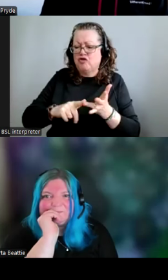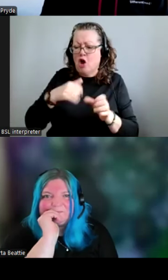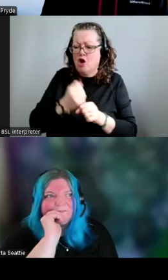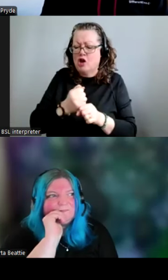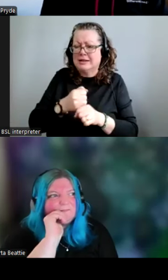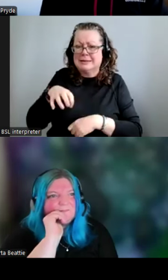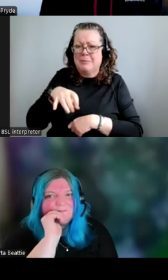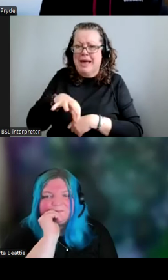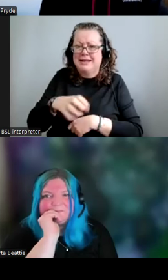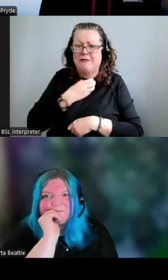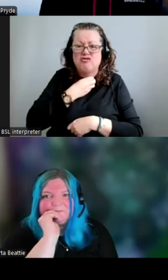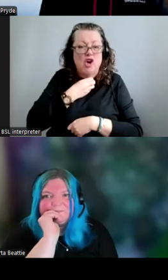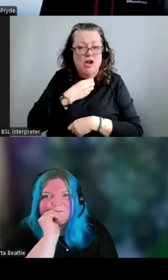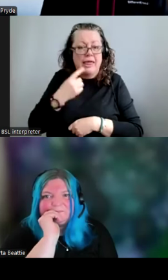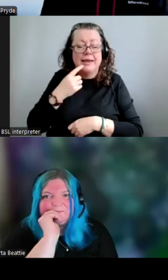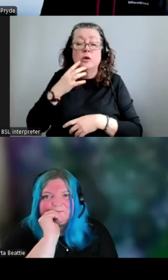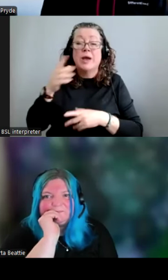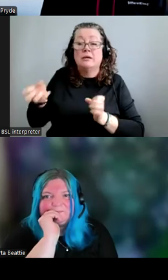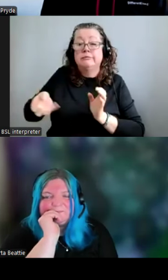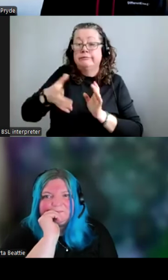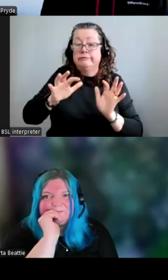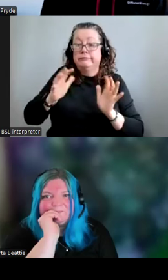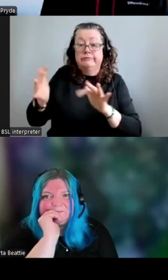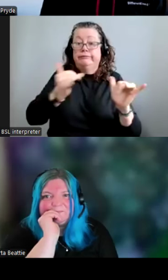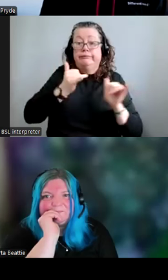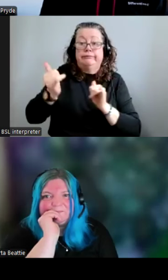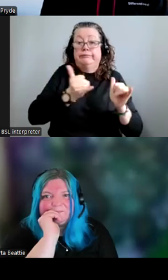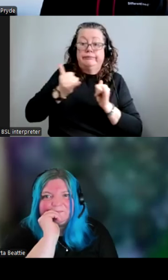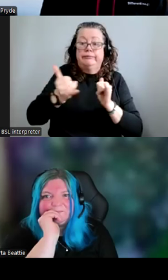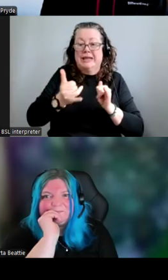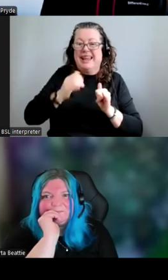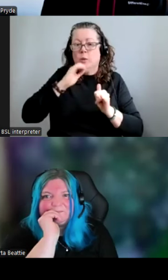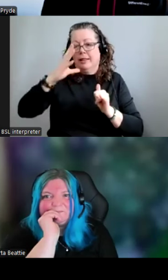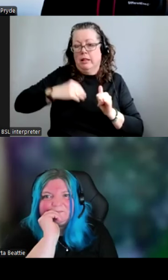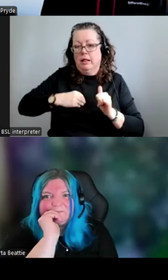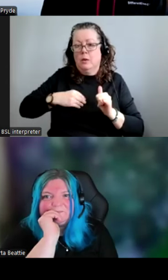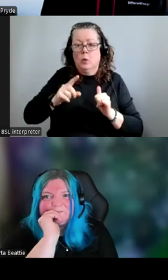You can run audits across your entire site using particularly SEO-friendly tools